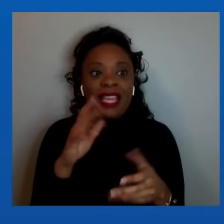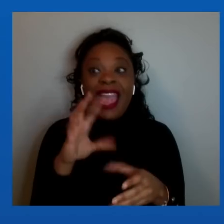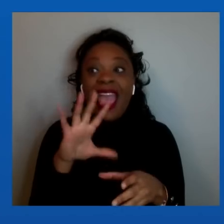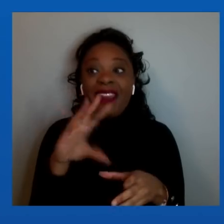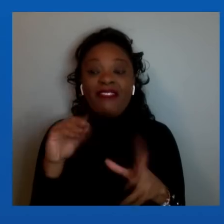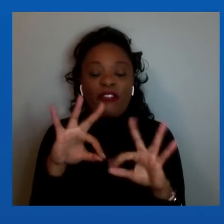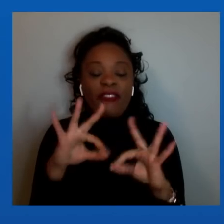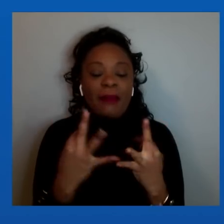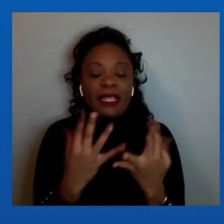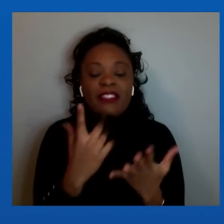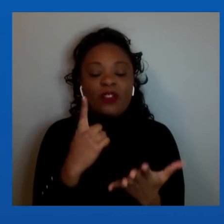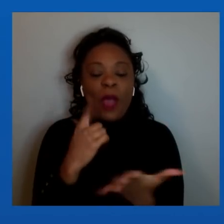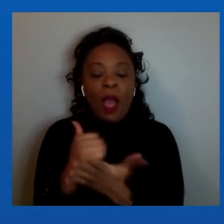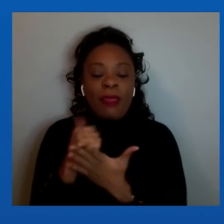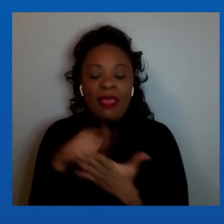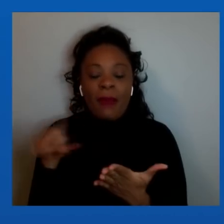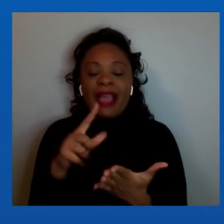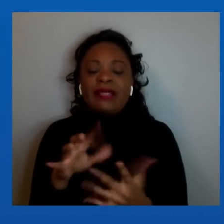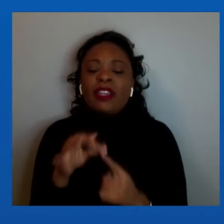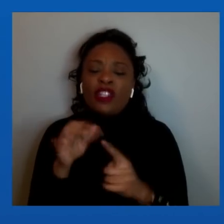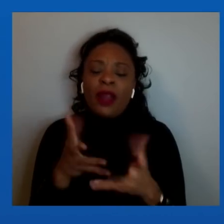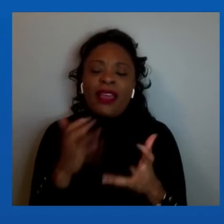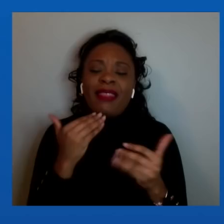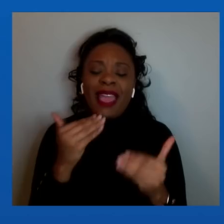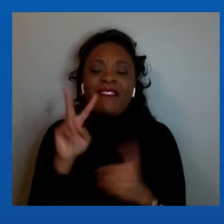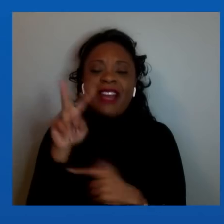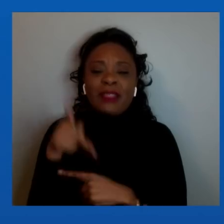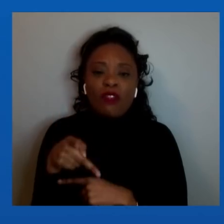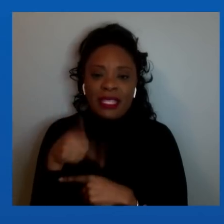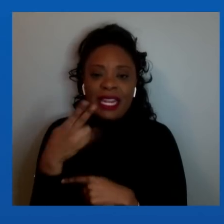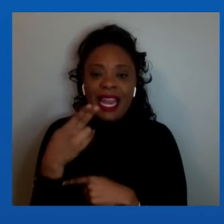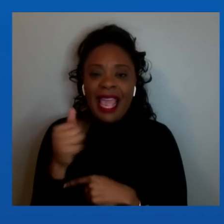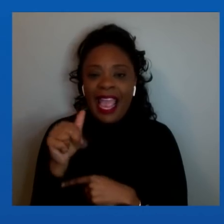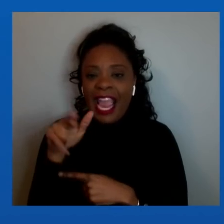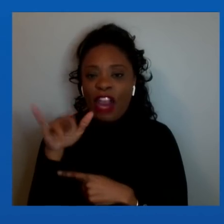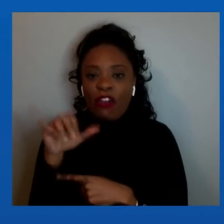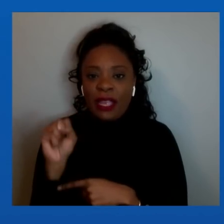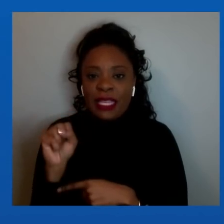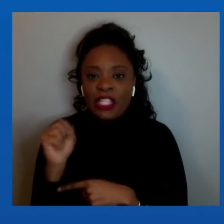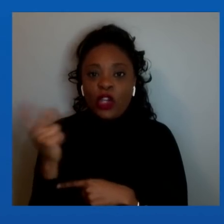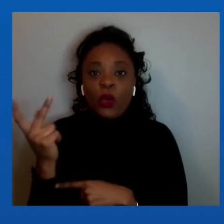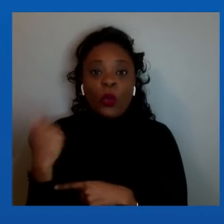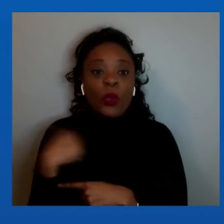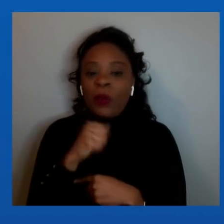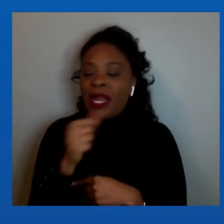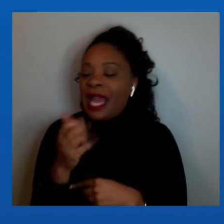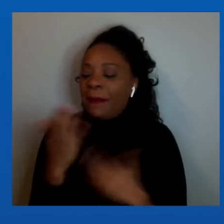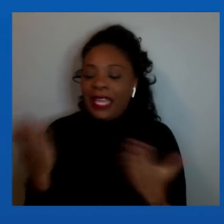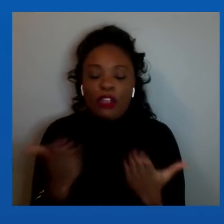I especially want to thank Vice President Harris. We would not be here today without her work.